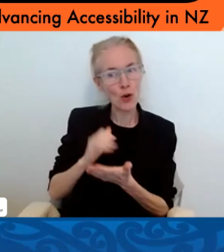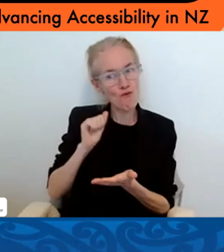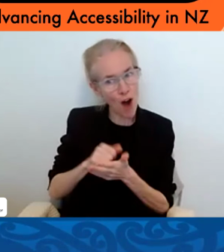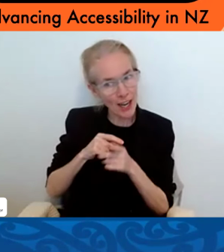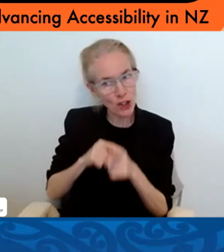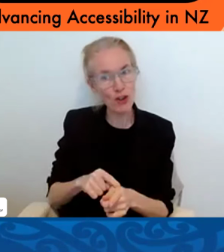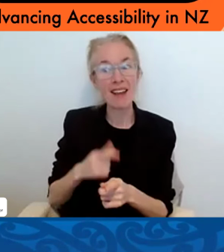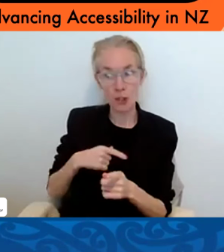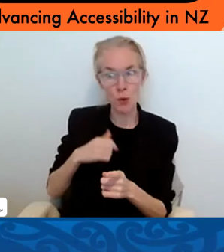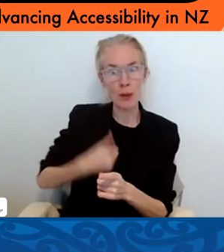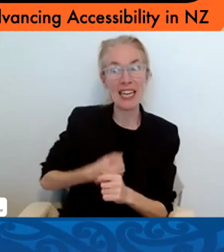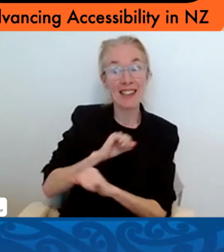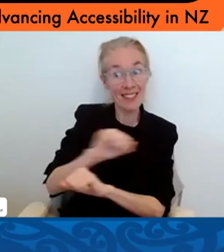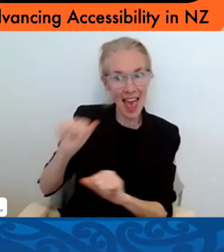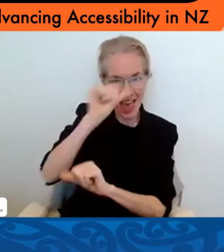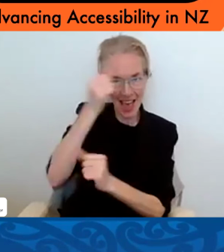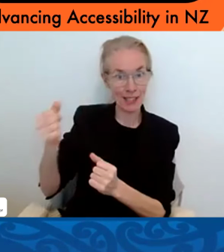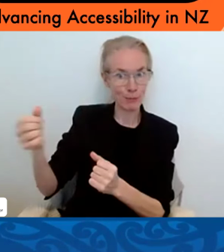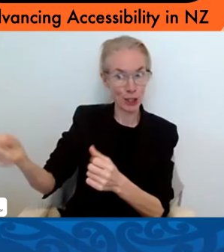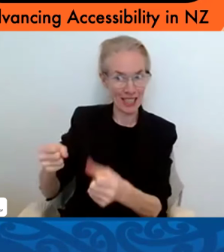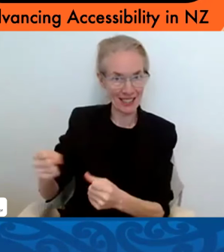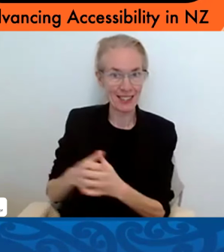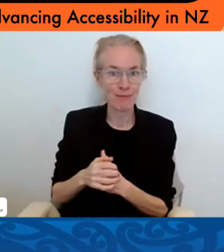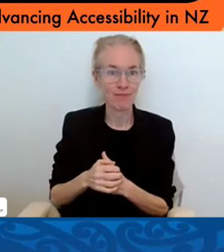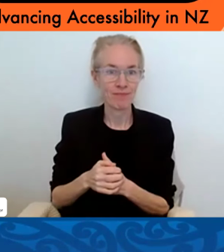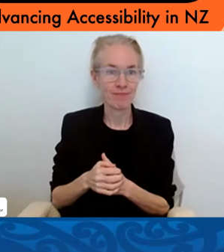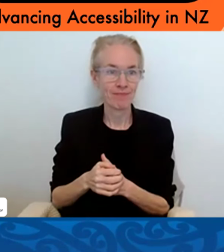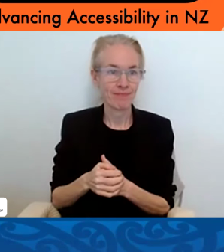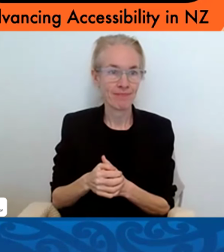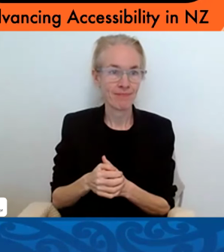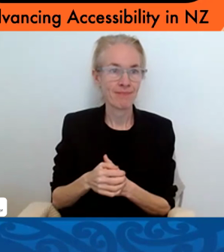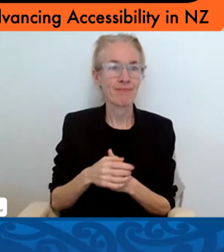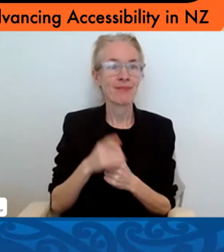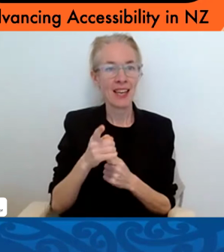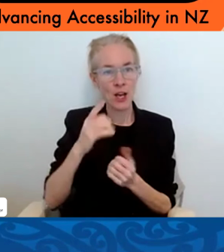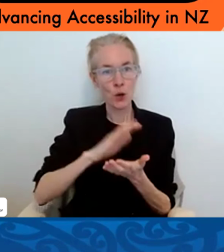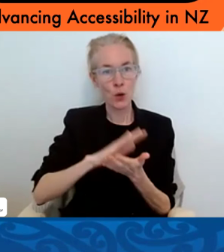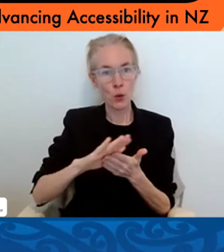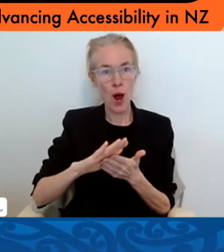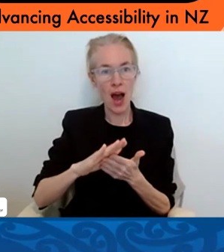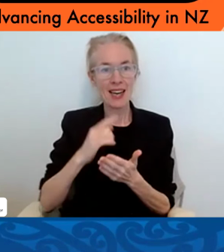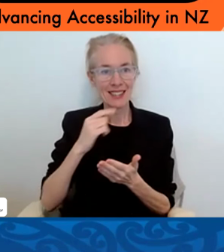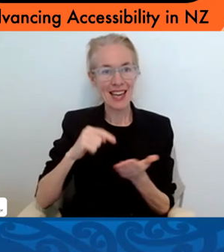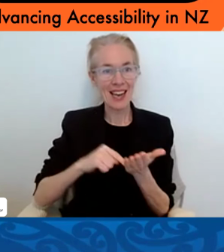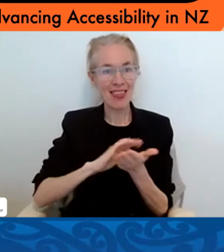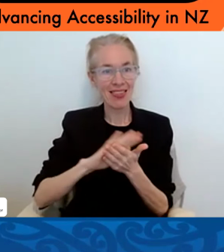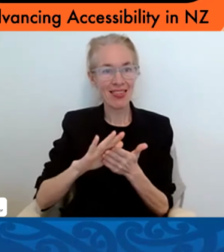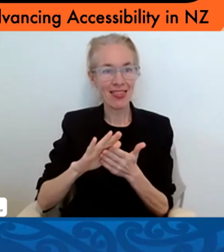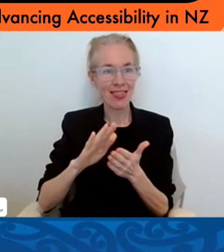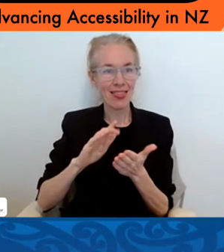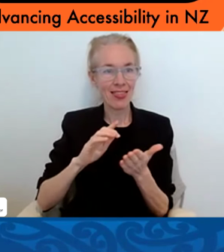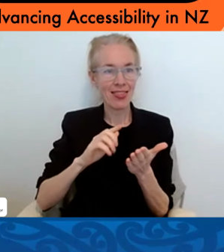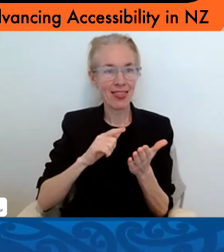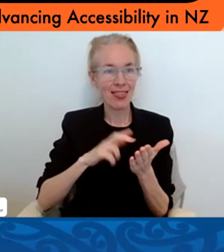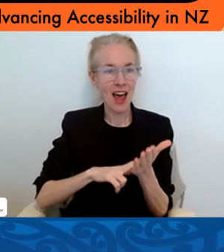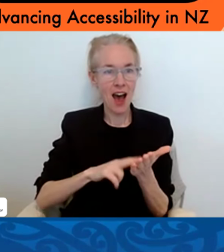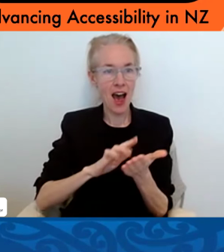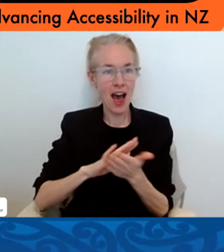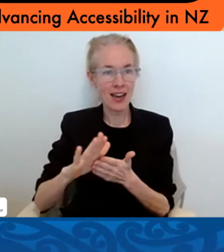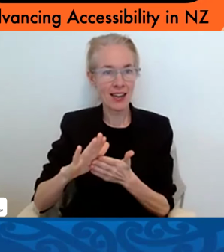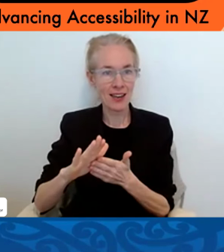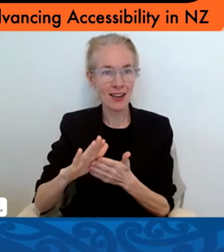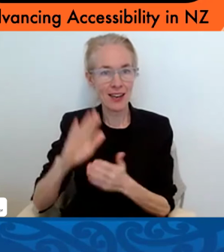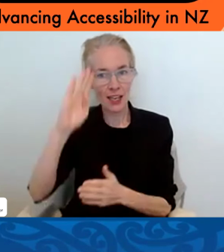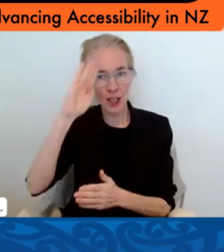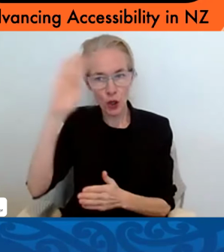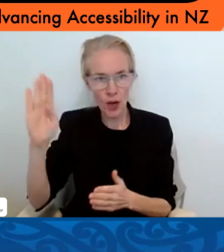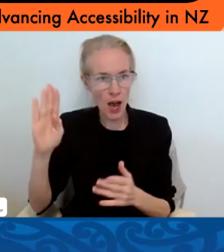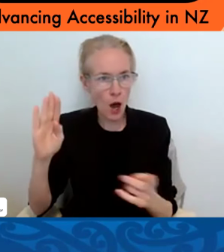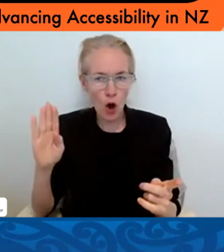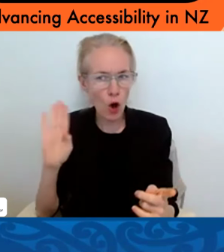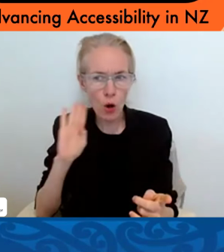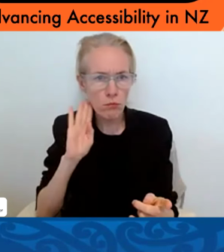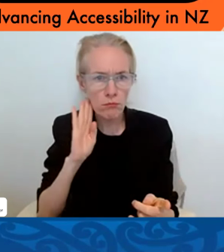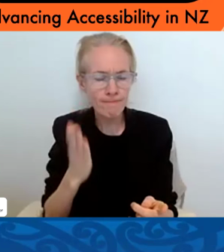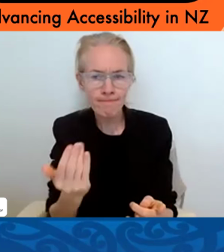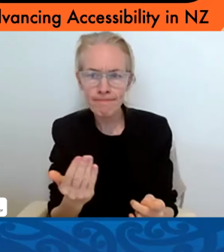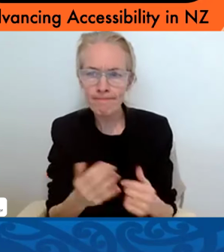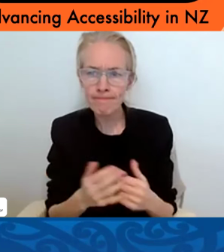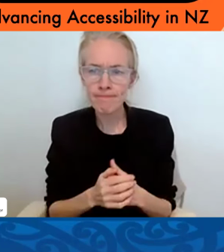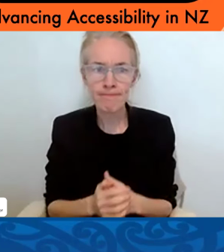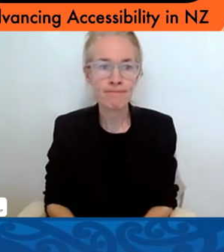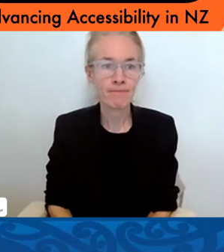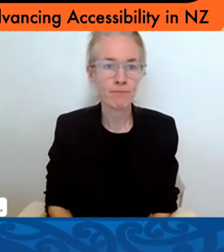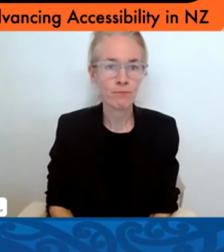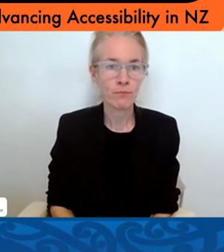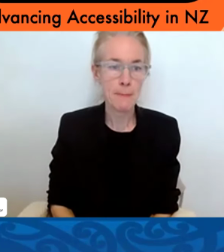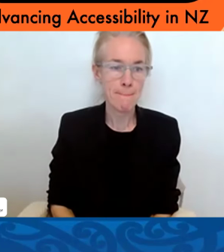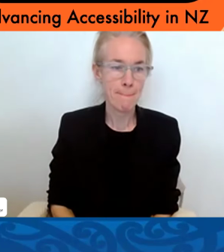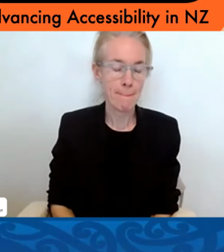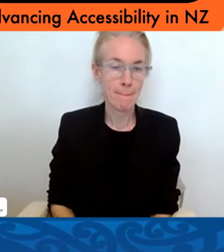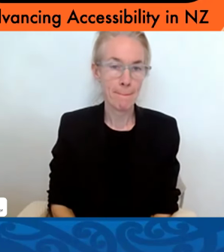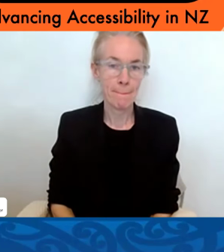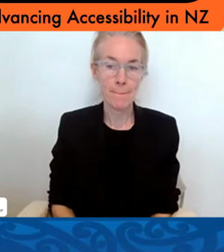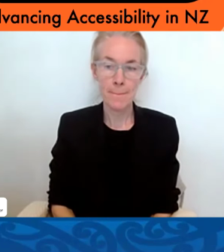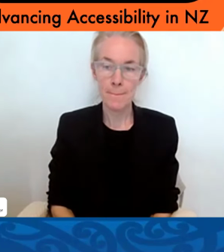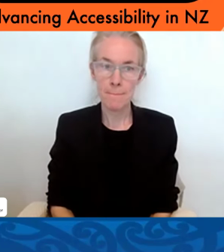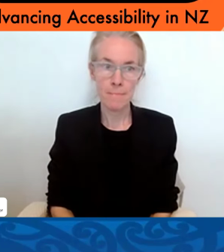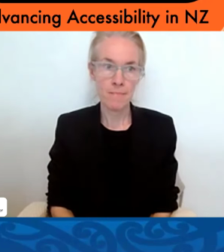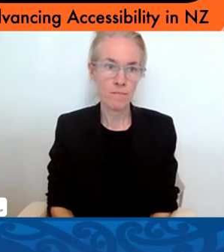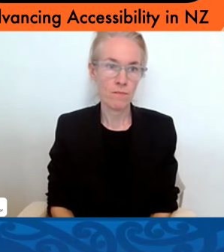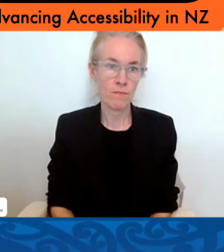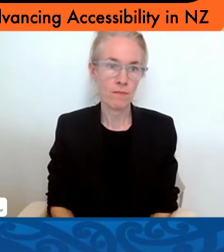Thank you very much. Thanh, kia ora. You're on mute. Can't hear